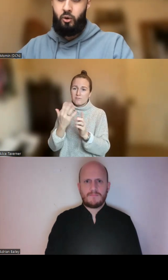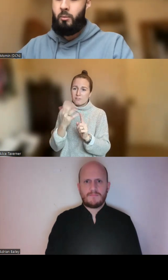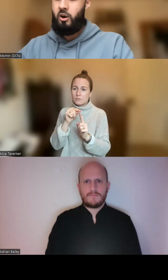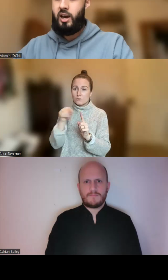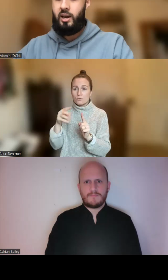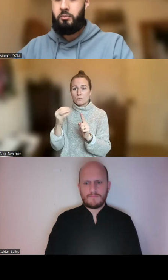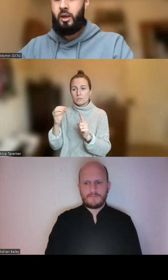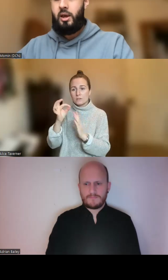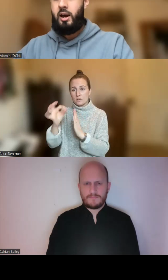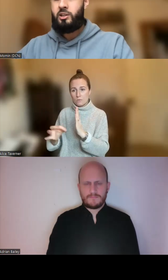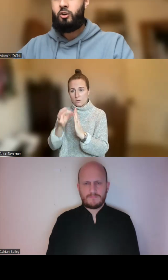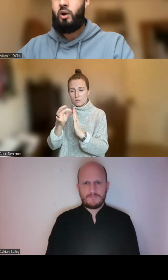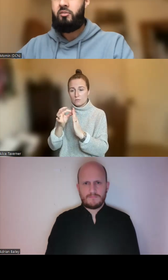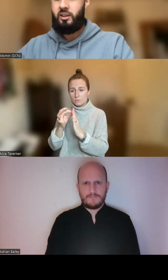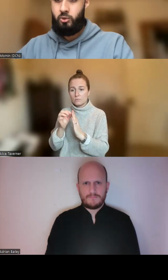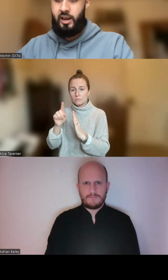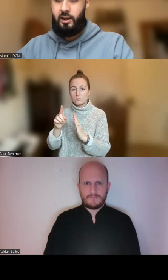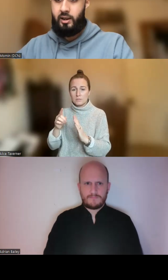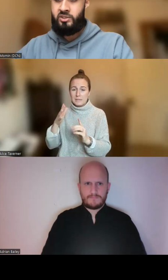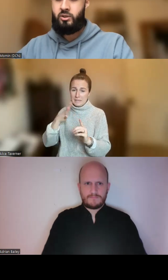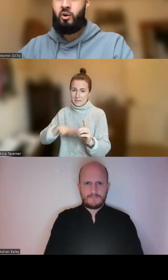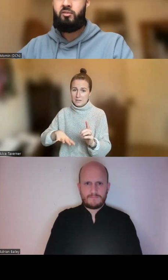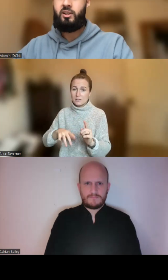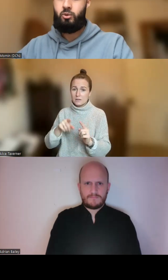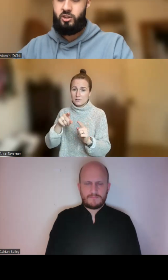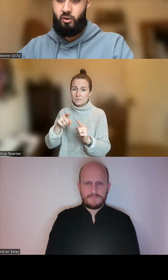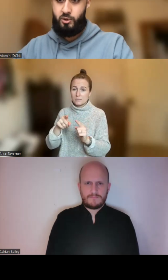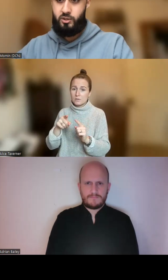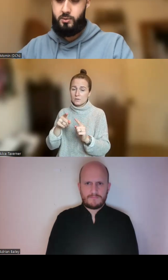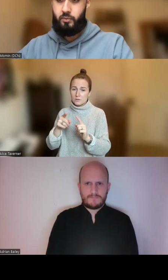a good amount of time actually crafting those headlines, crafting those descriptions.